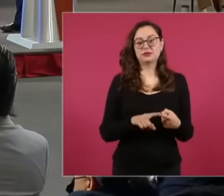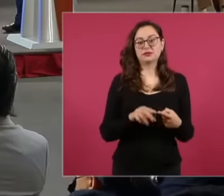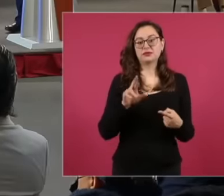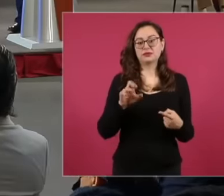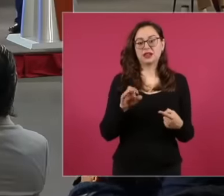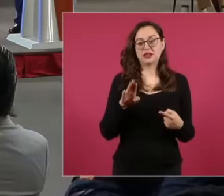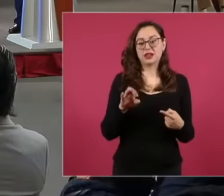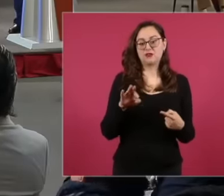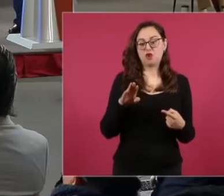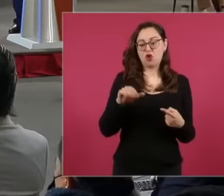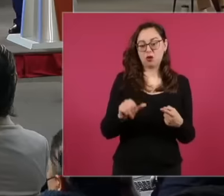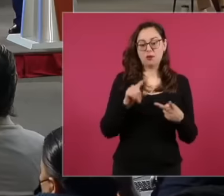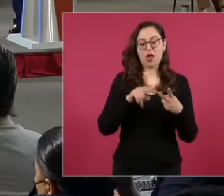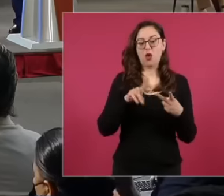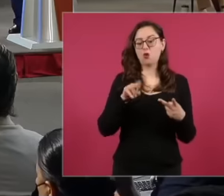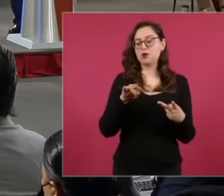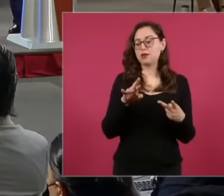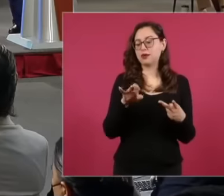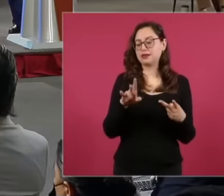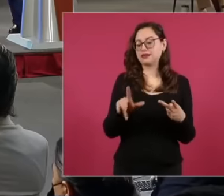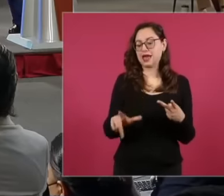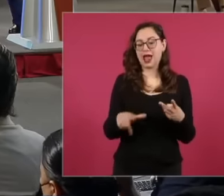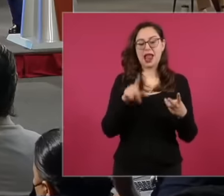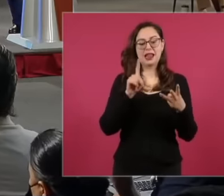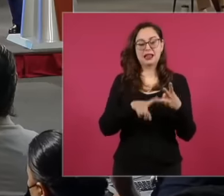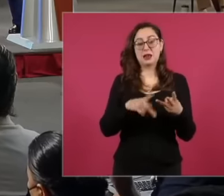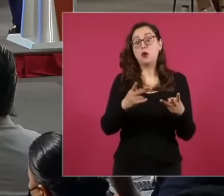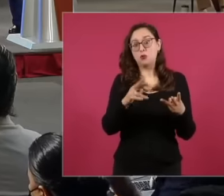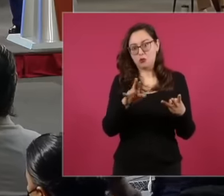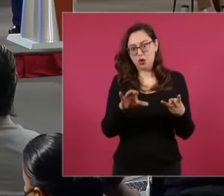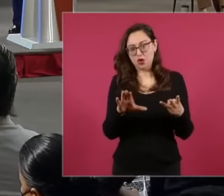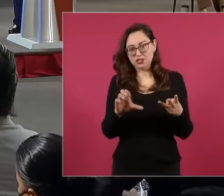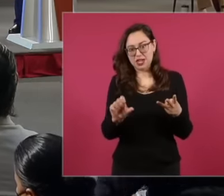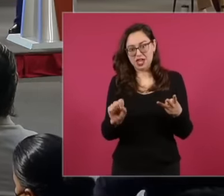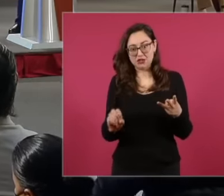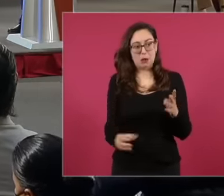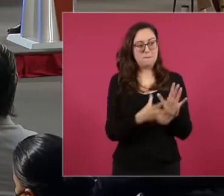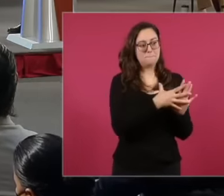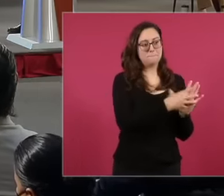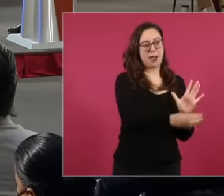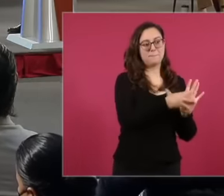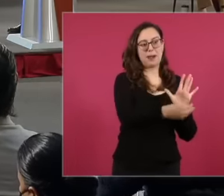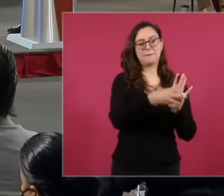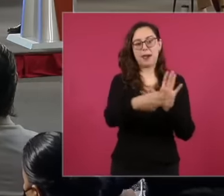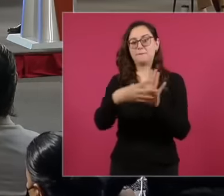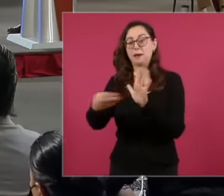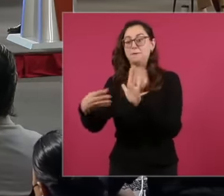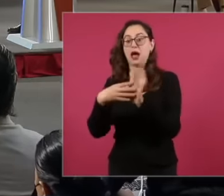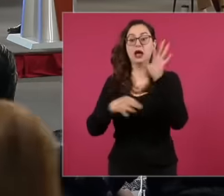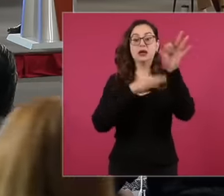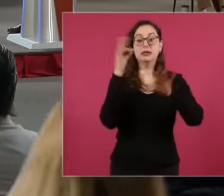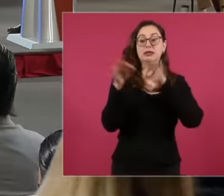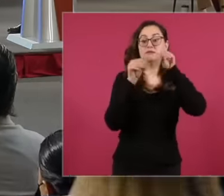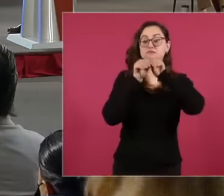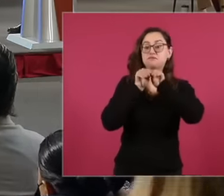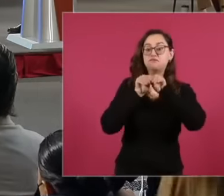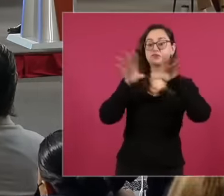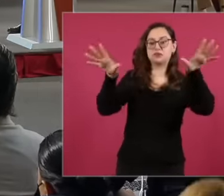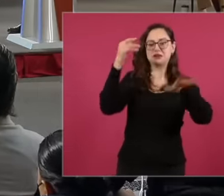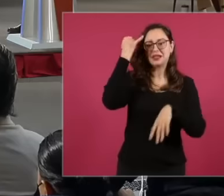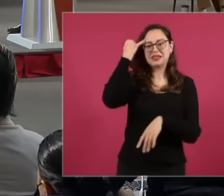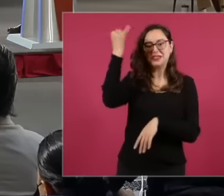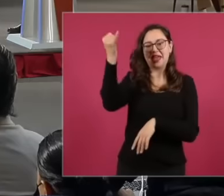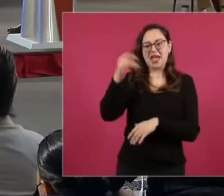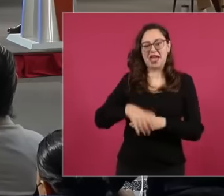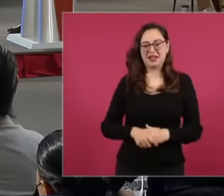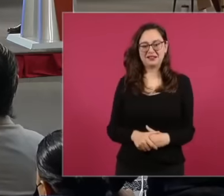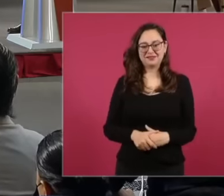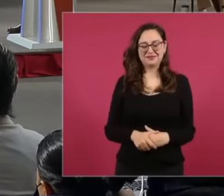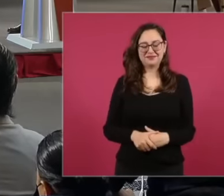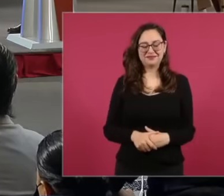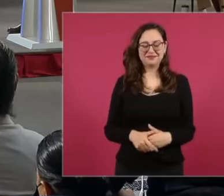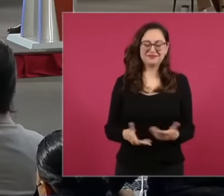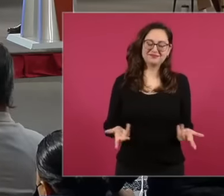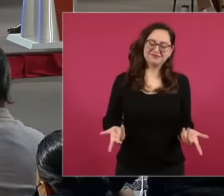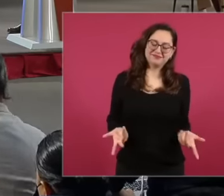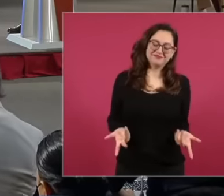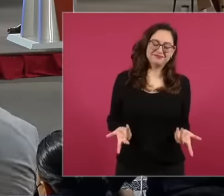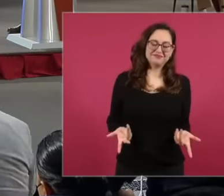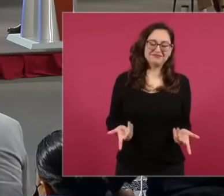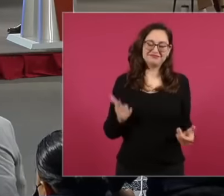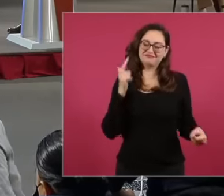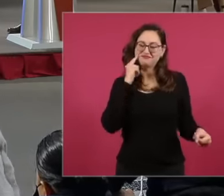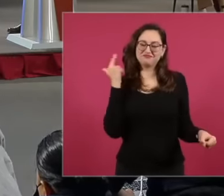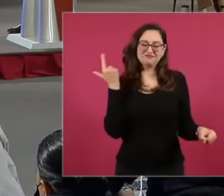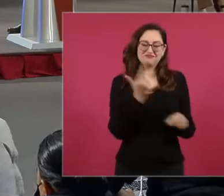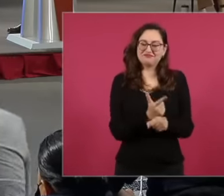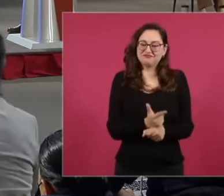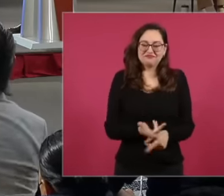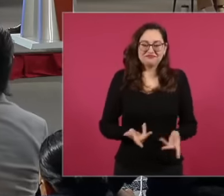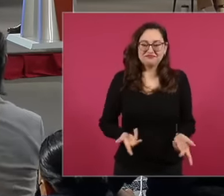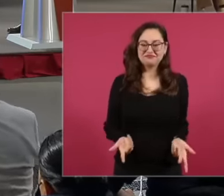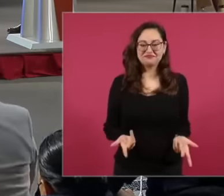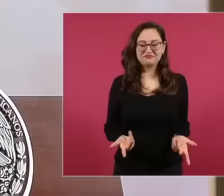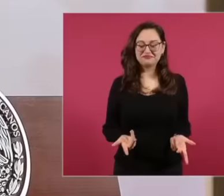It is Universal it is the same it is like what I said yesterday that I was missing and I take this opportunity